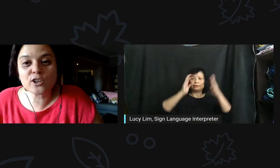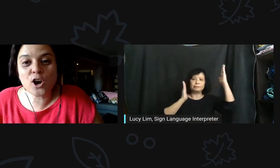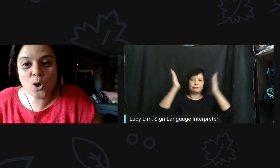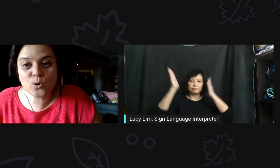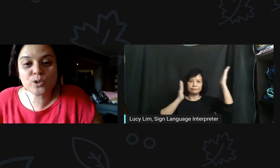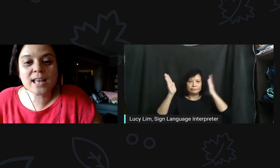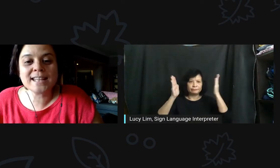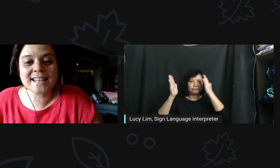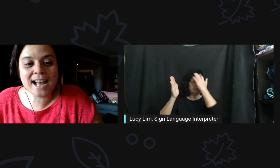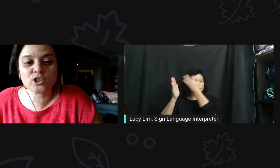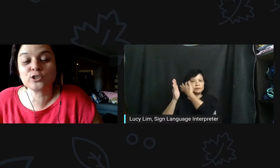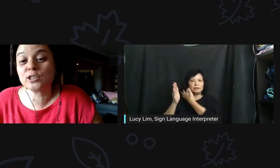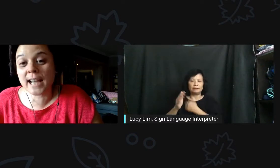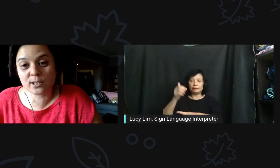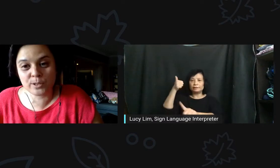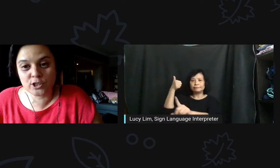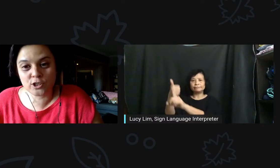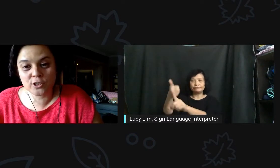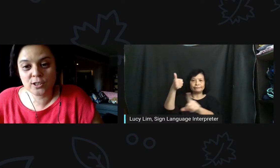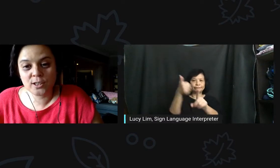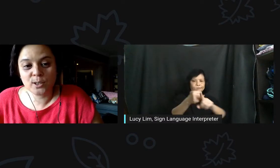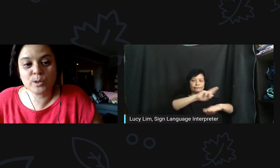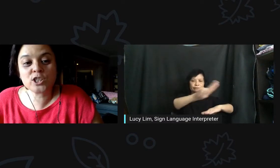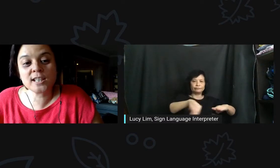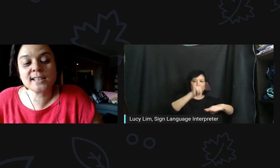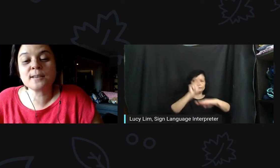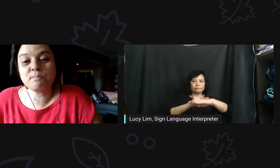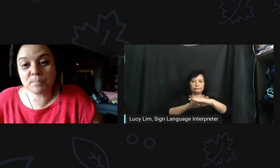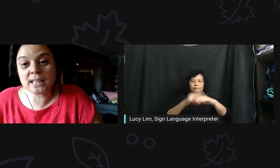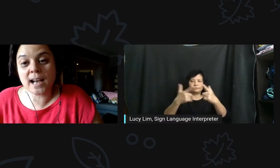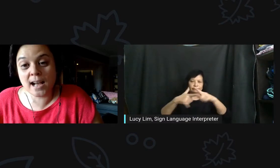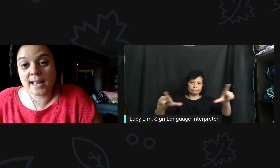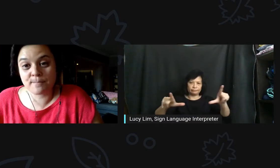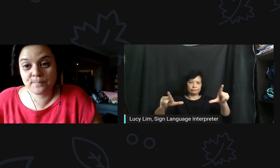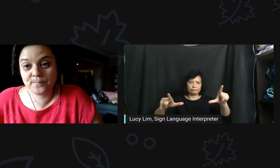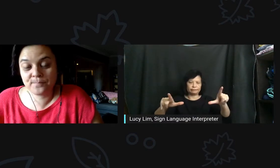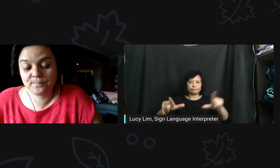in their own natural language which is BIM.